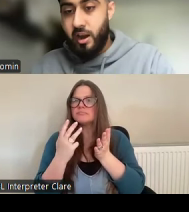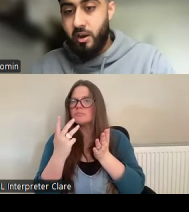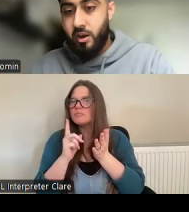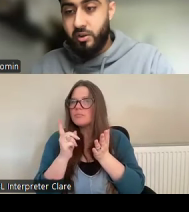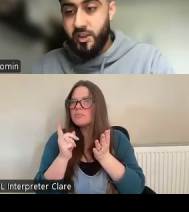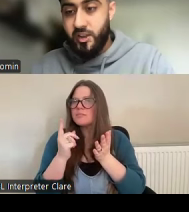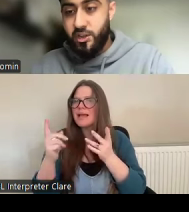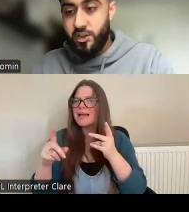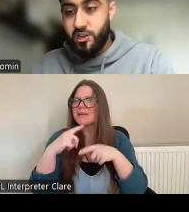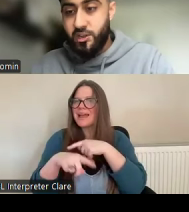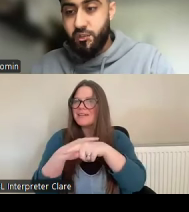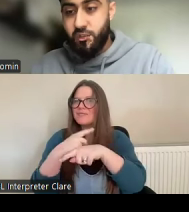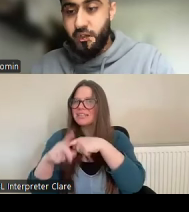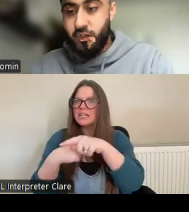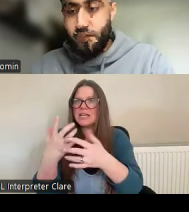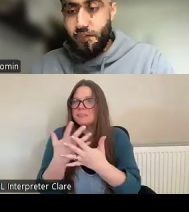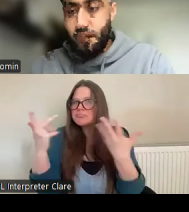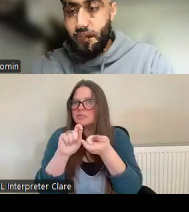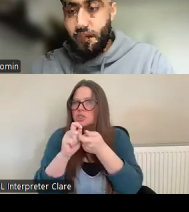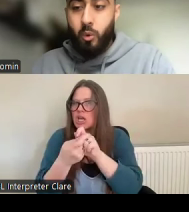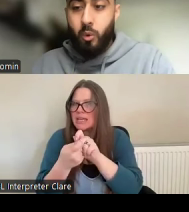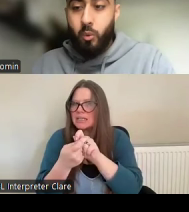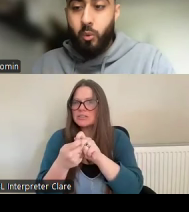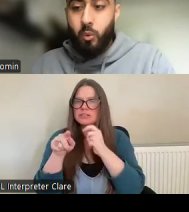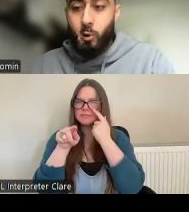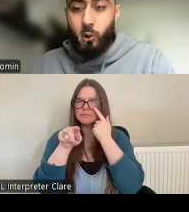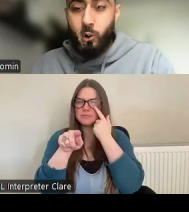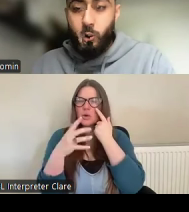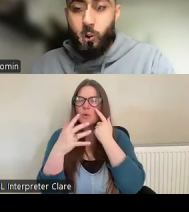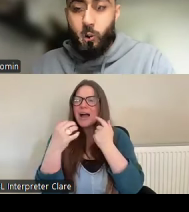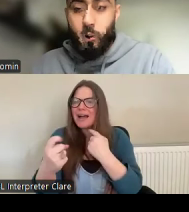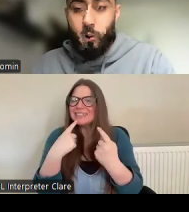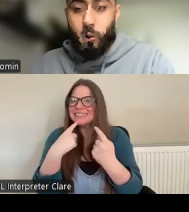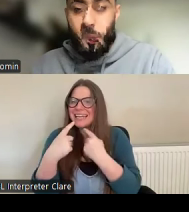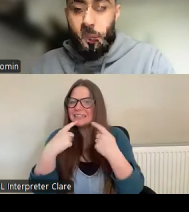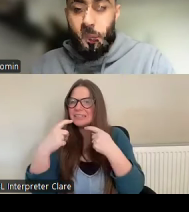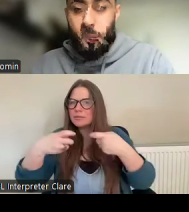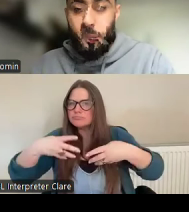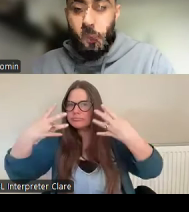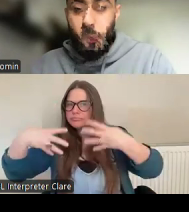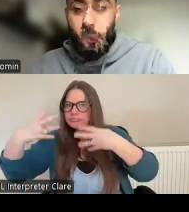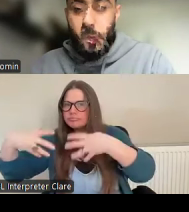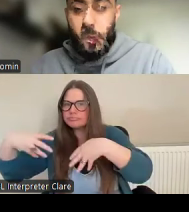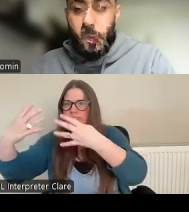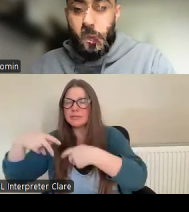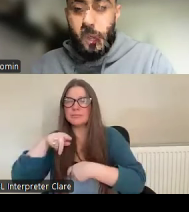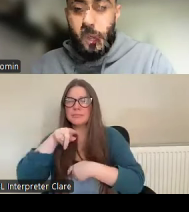What we want to start looking through is mainly going through the keywords and looking at all the keywords that are relevant.